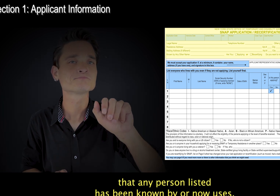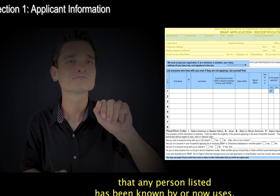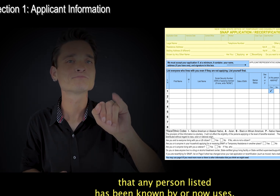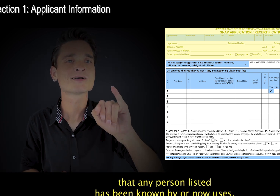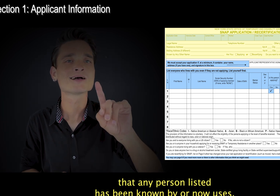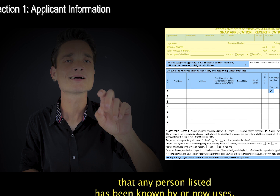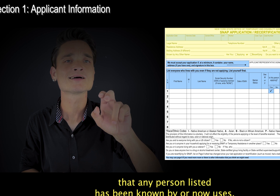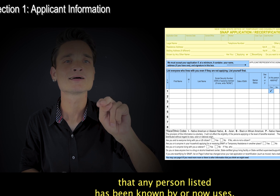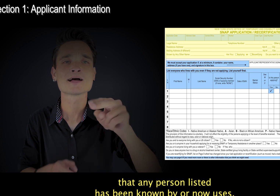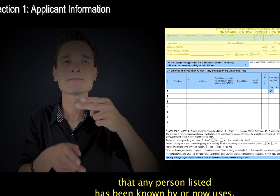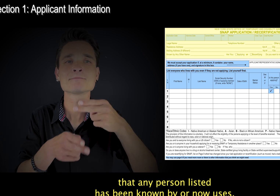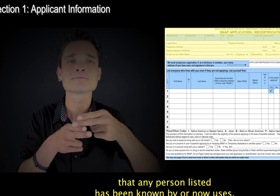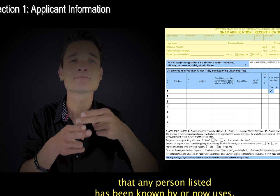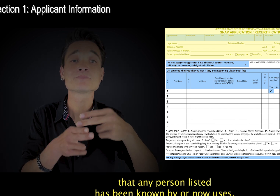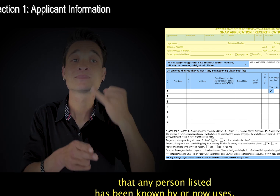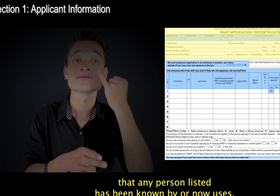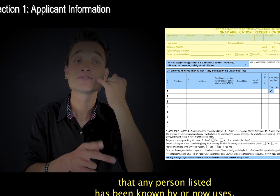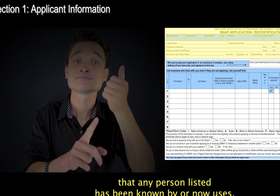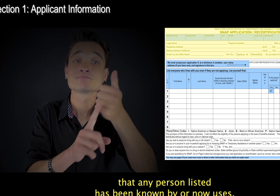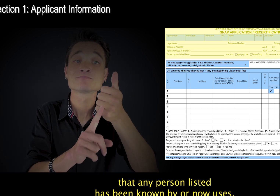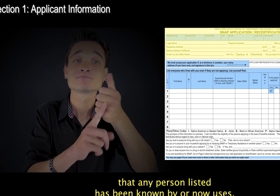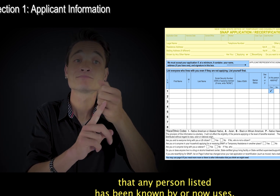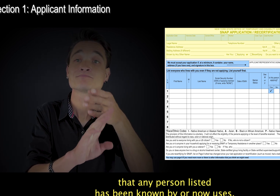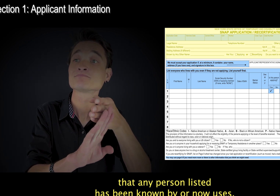that any person listed has been known by or now uses.